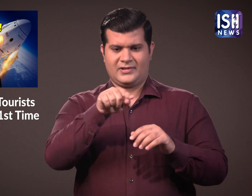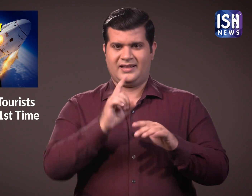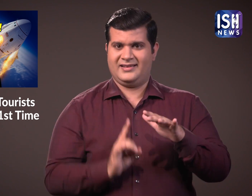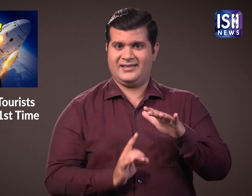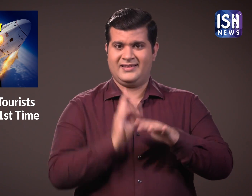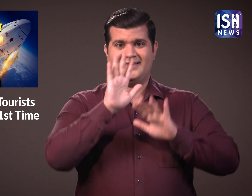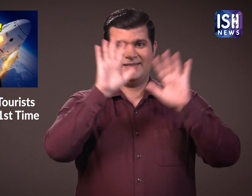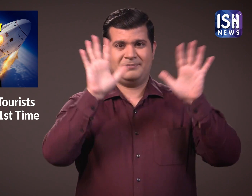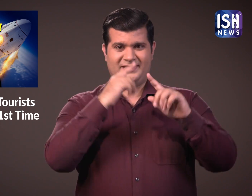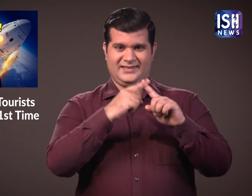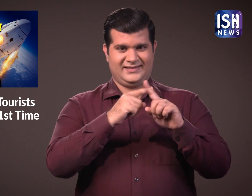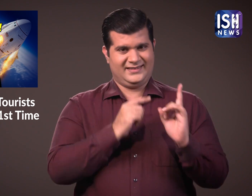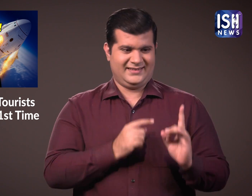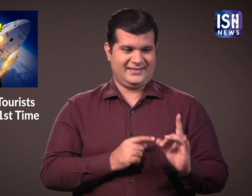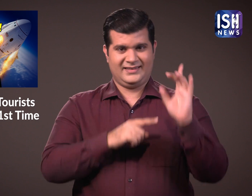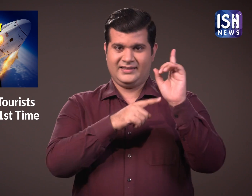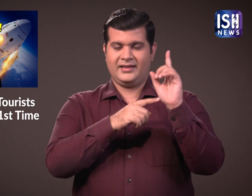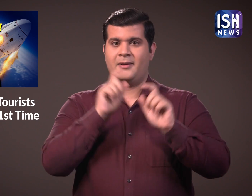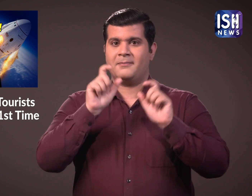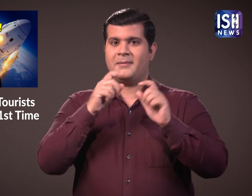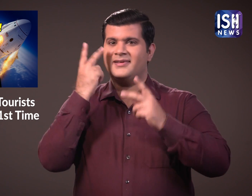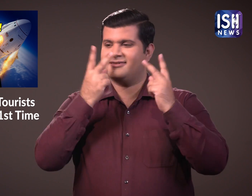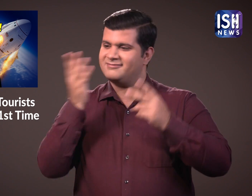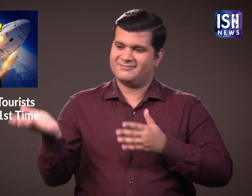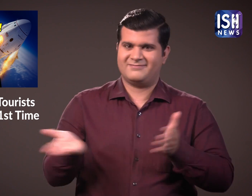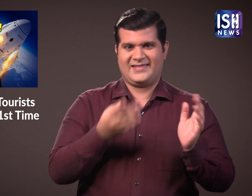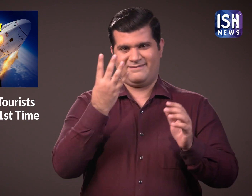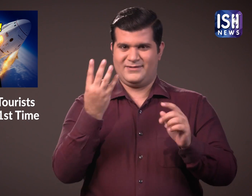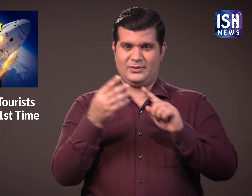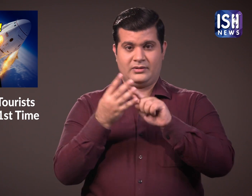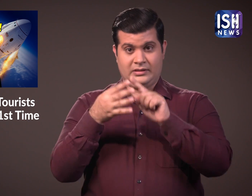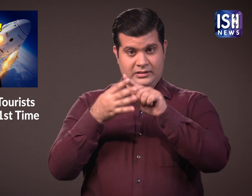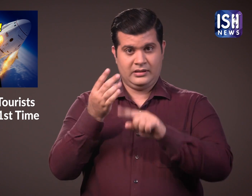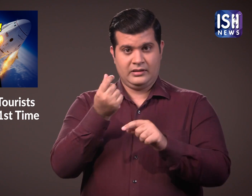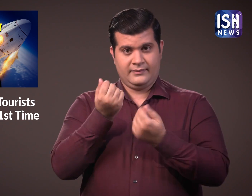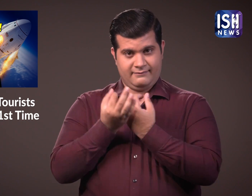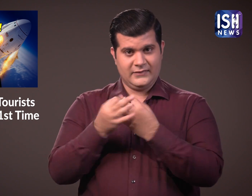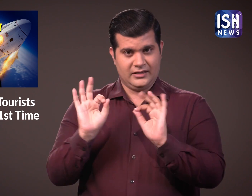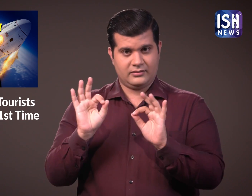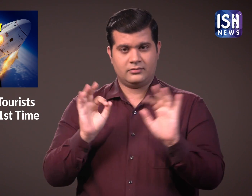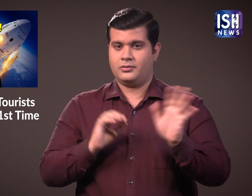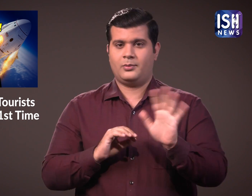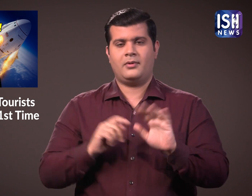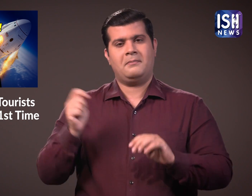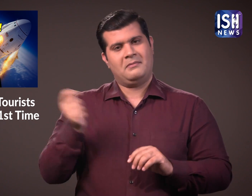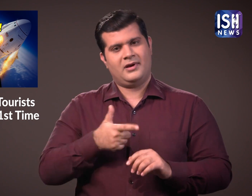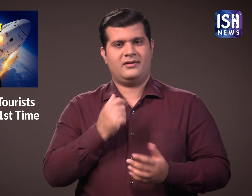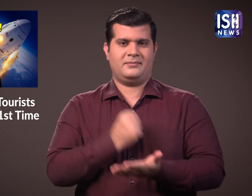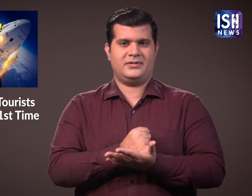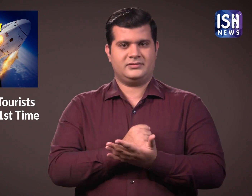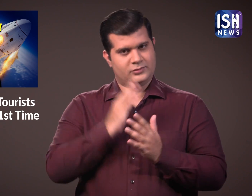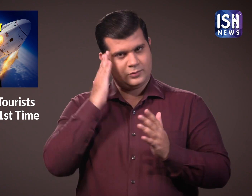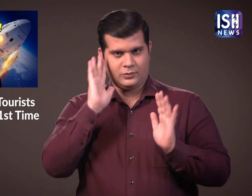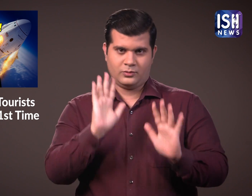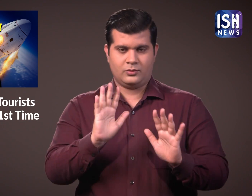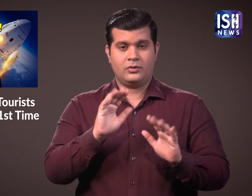These passengers had to pay for their tickets.